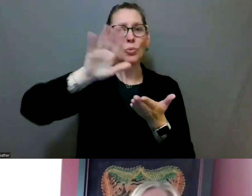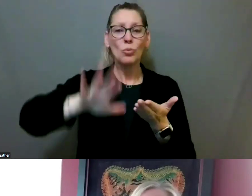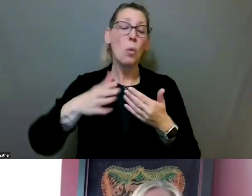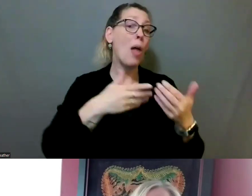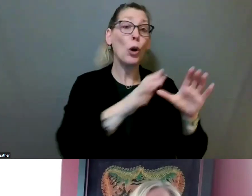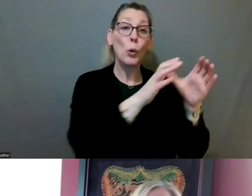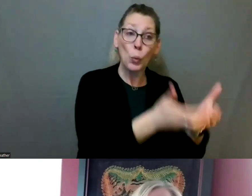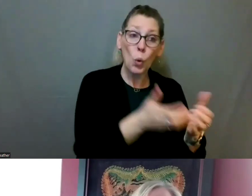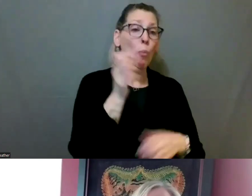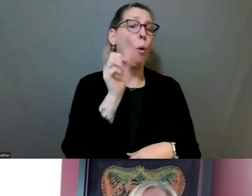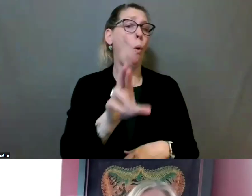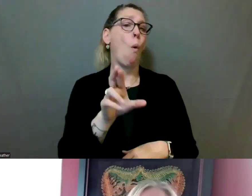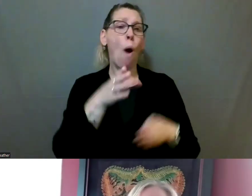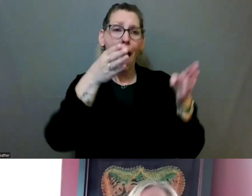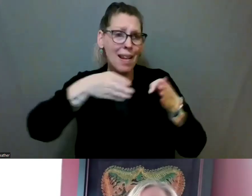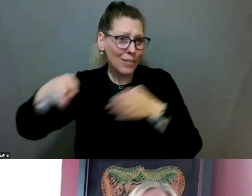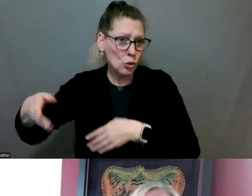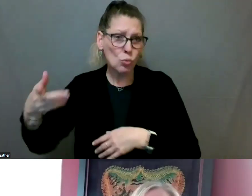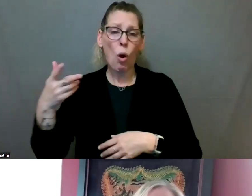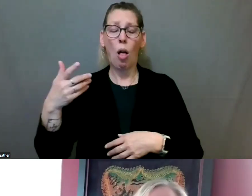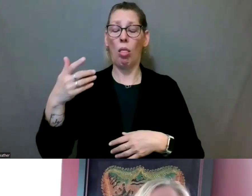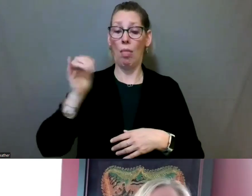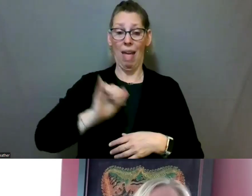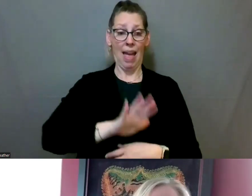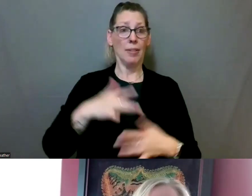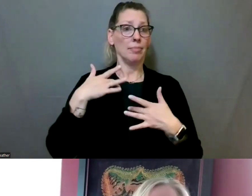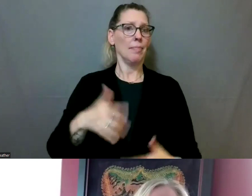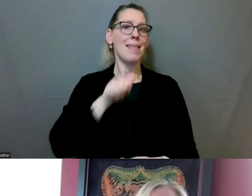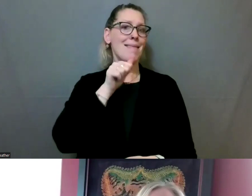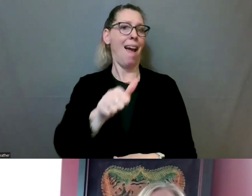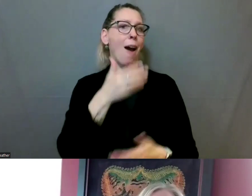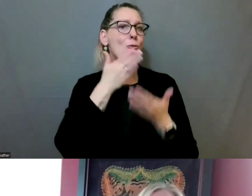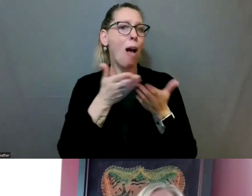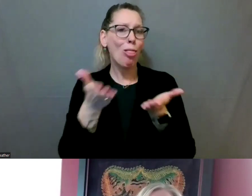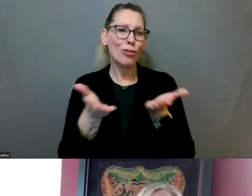individual students who have historically not been well served by the schoolhouse.